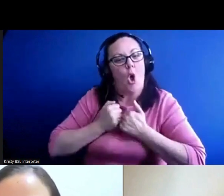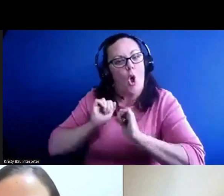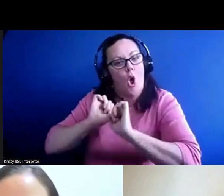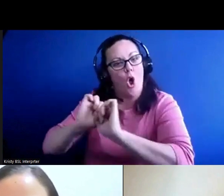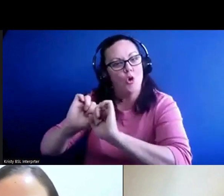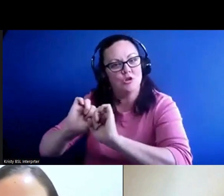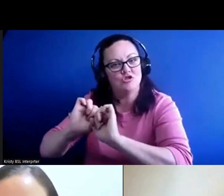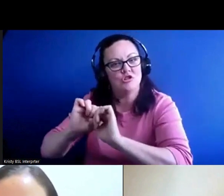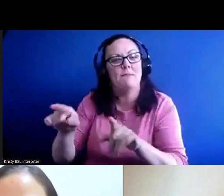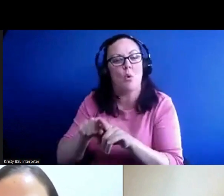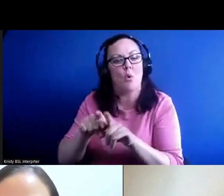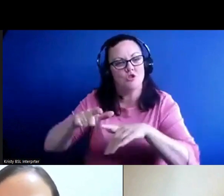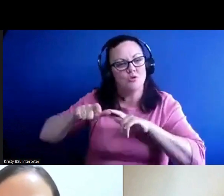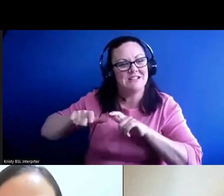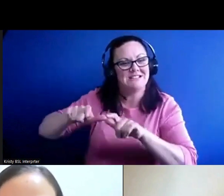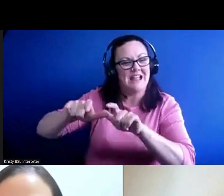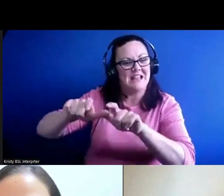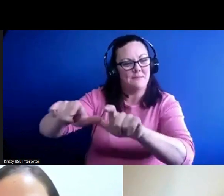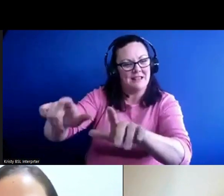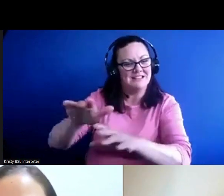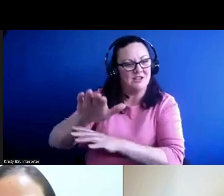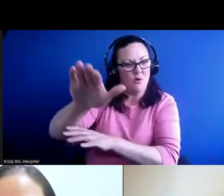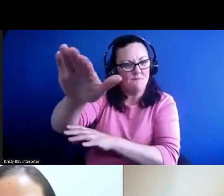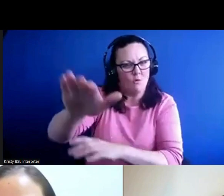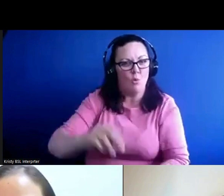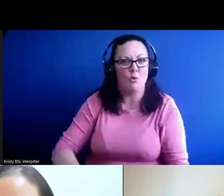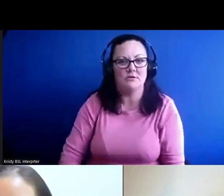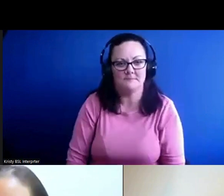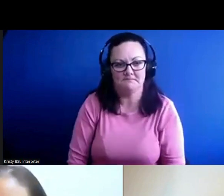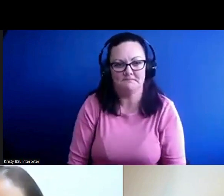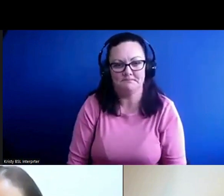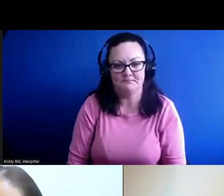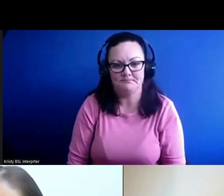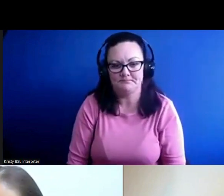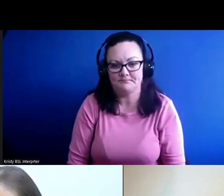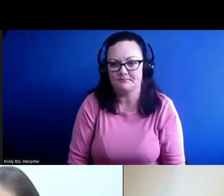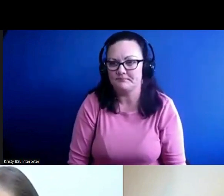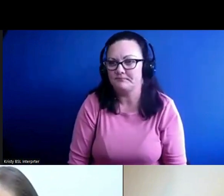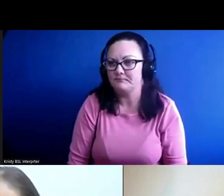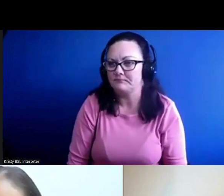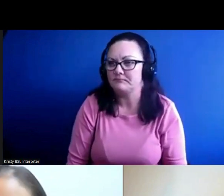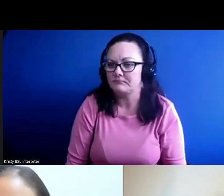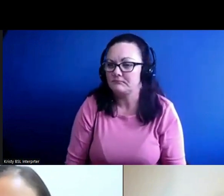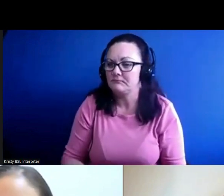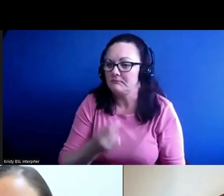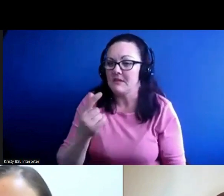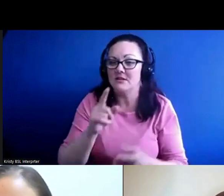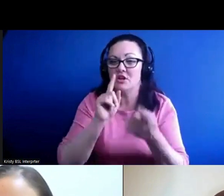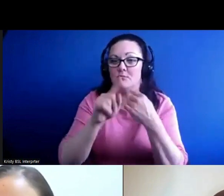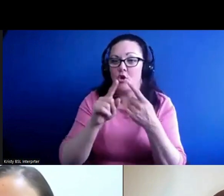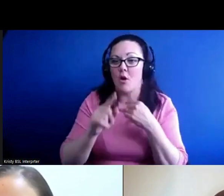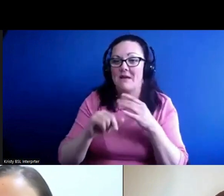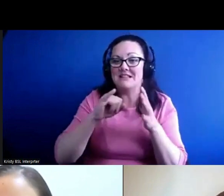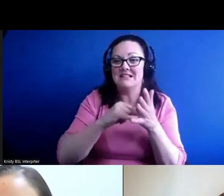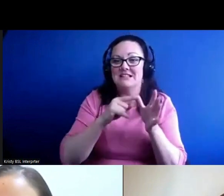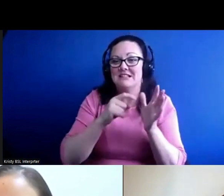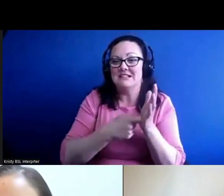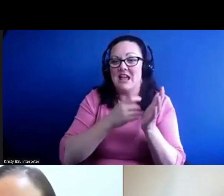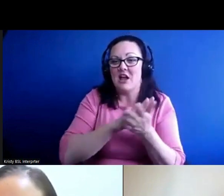going forward. Couple of comments. One from Sarah 'Going through the funders requirements as the